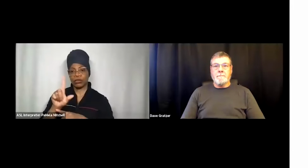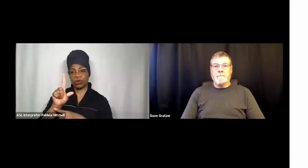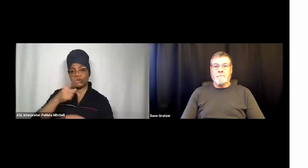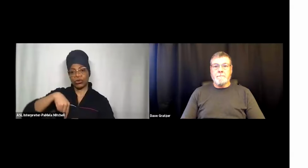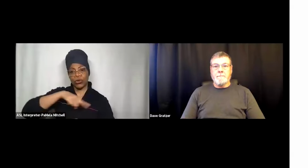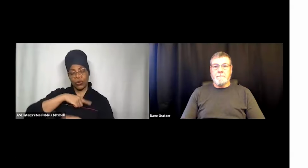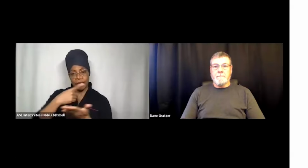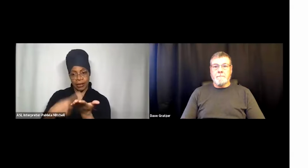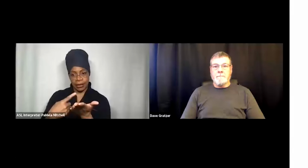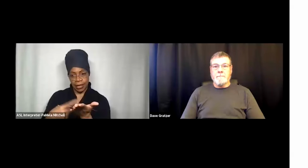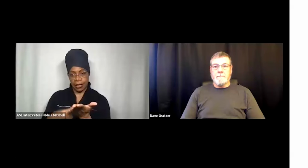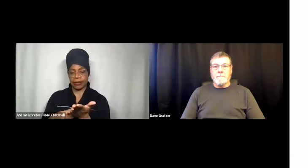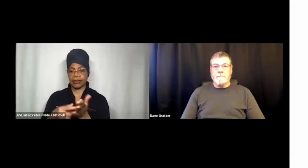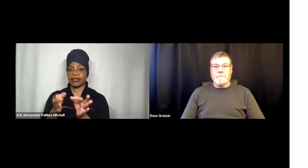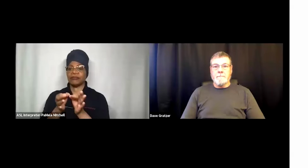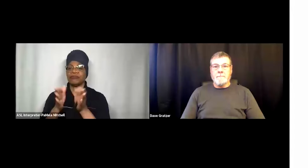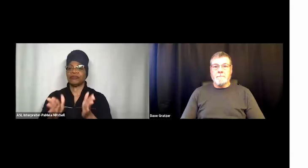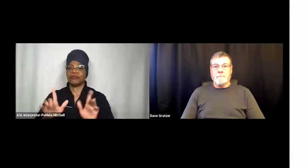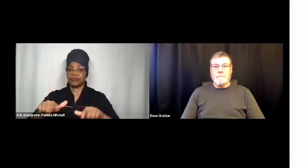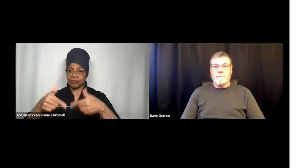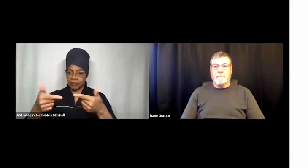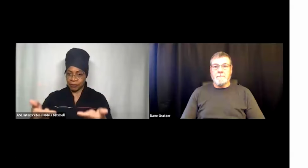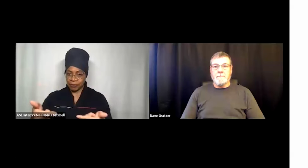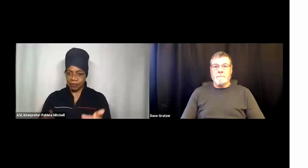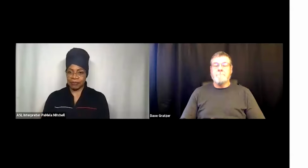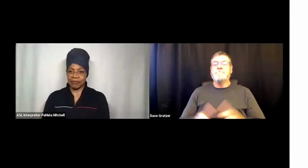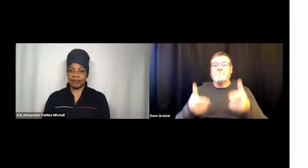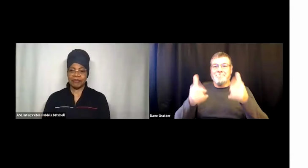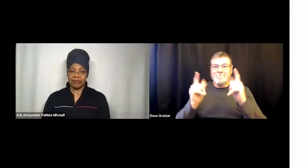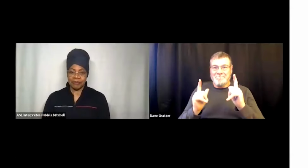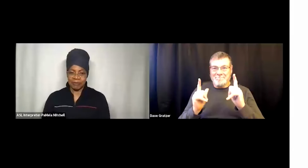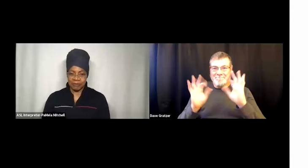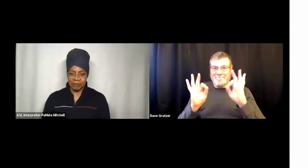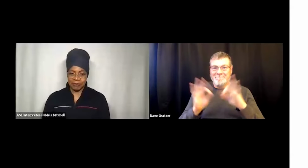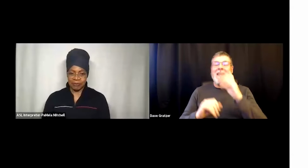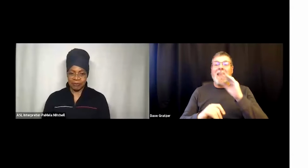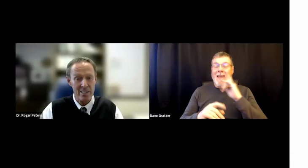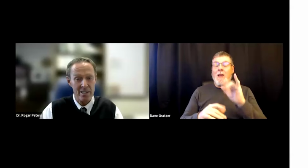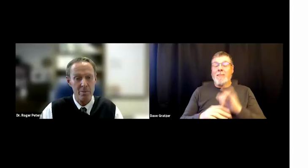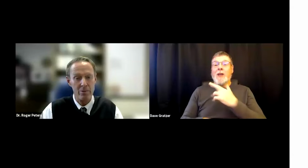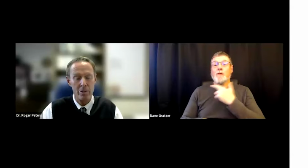but also in the importance of risk and needs in developing risk assessment,